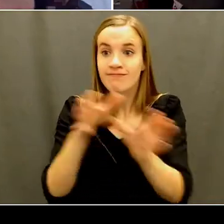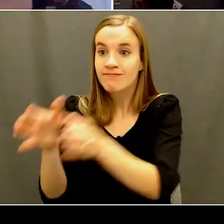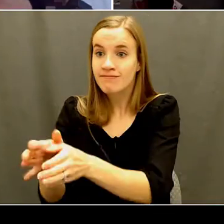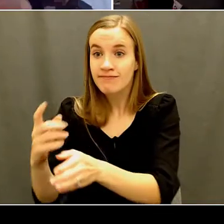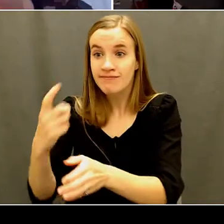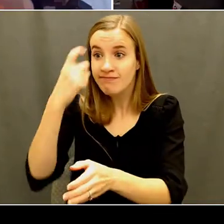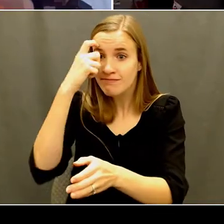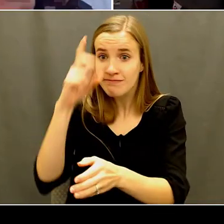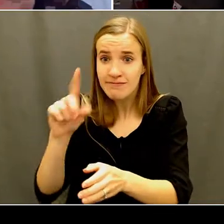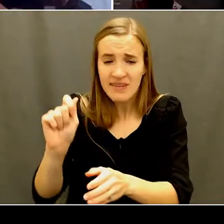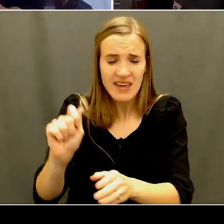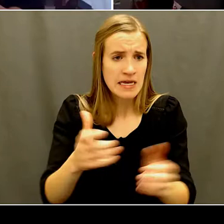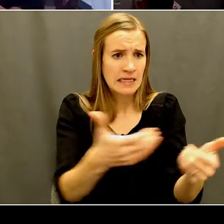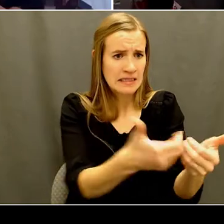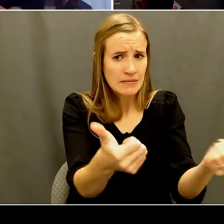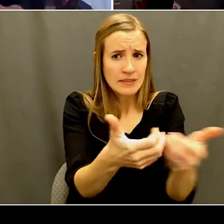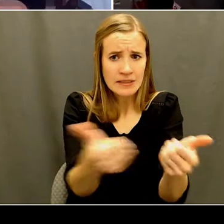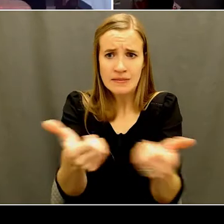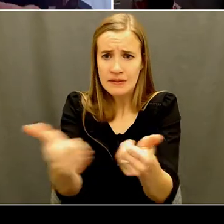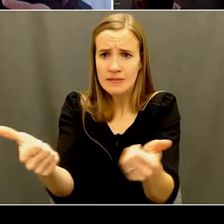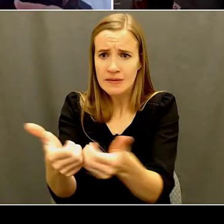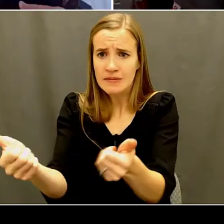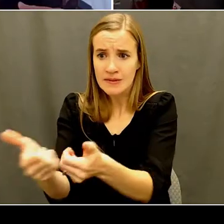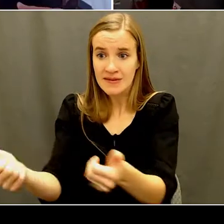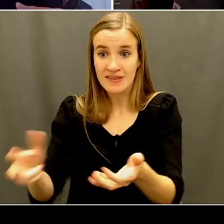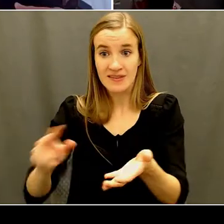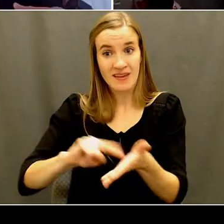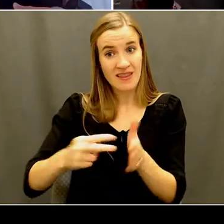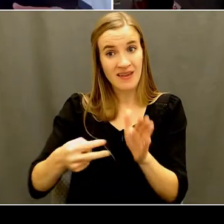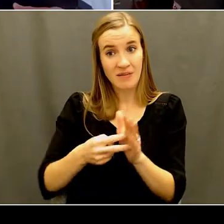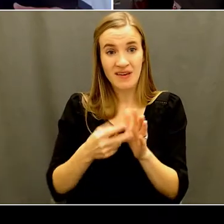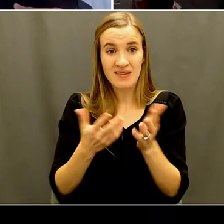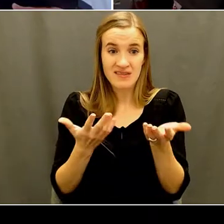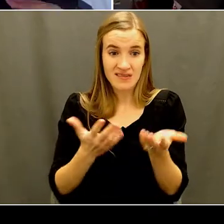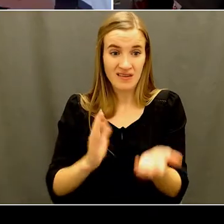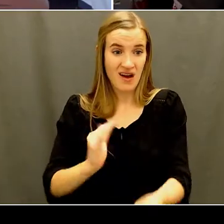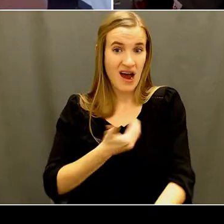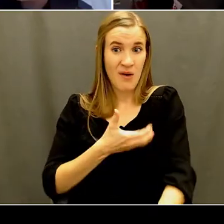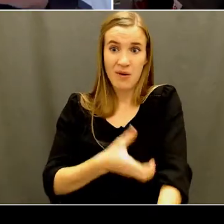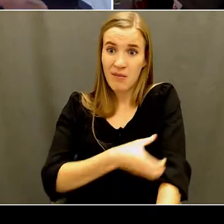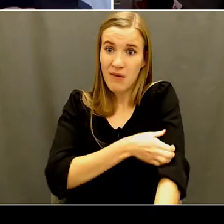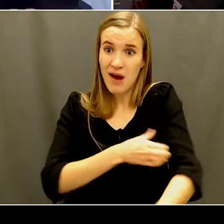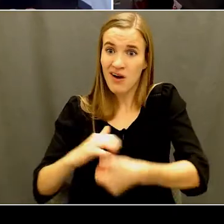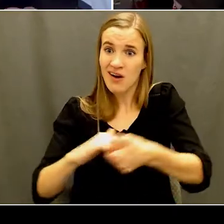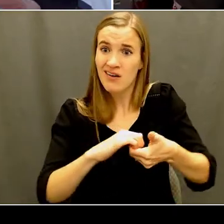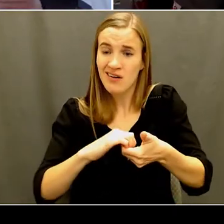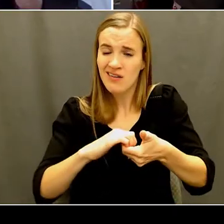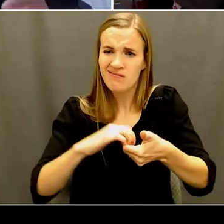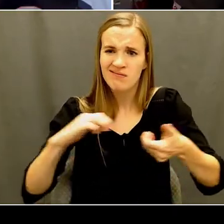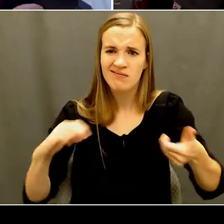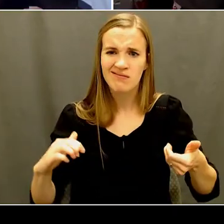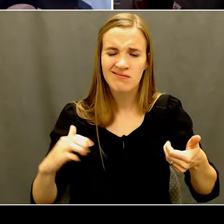And that is a way of dividing our power. And so AAPD, as a cross disability